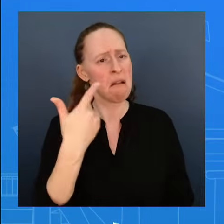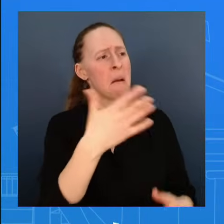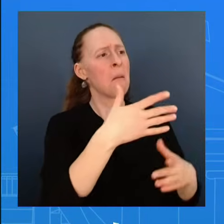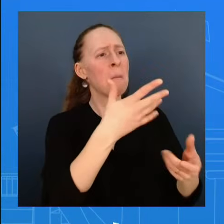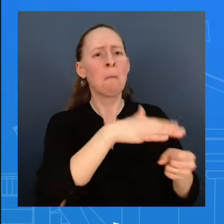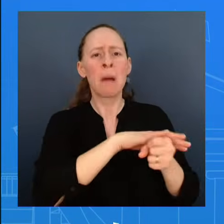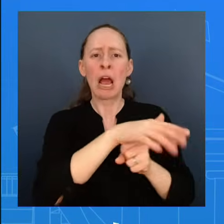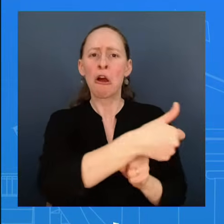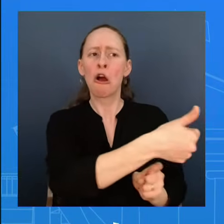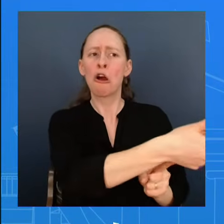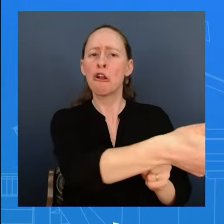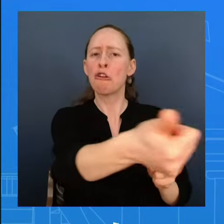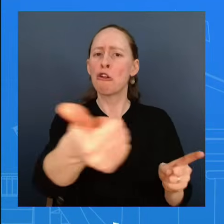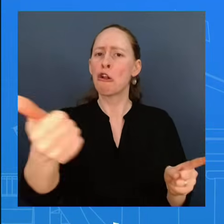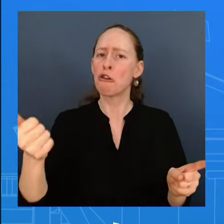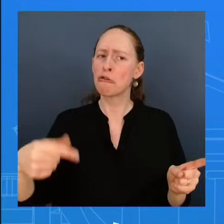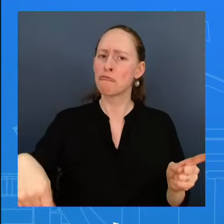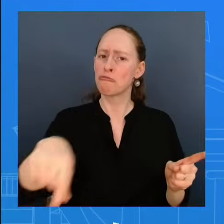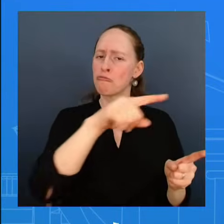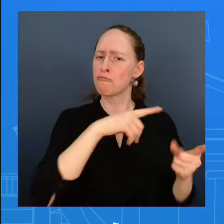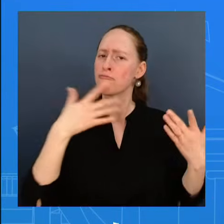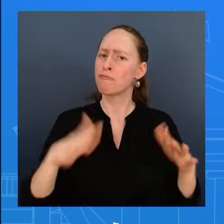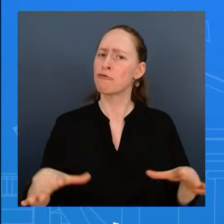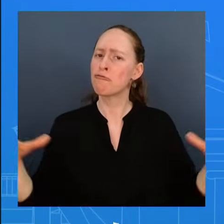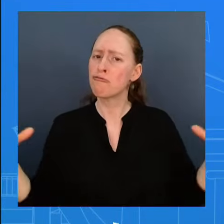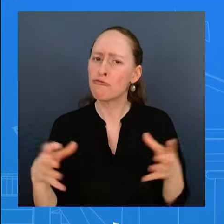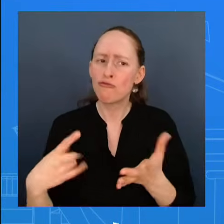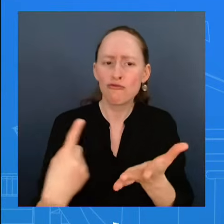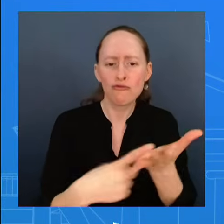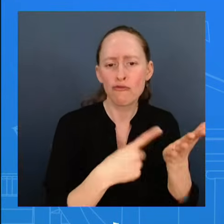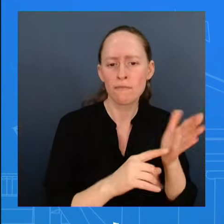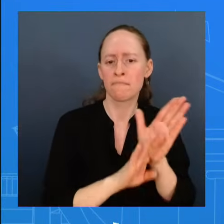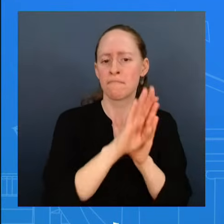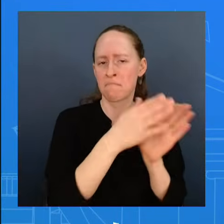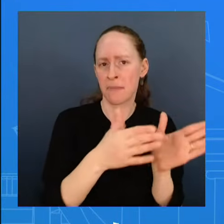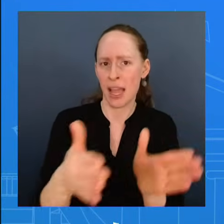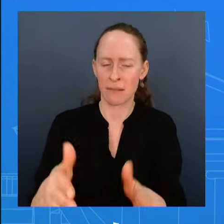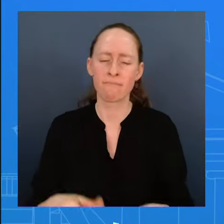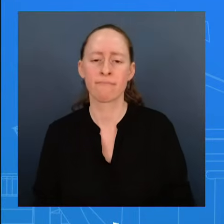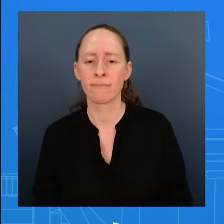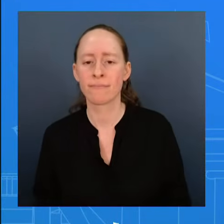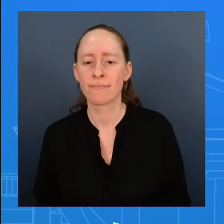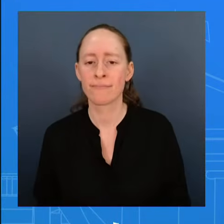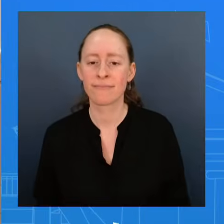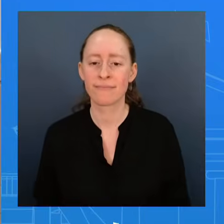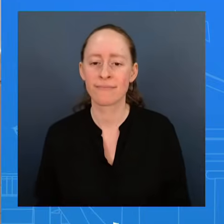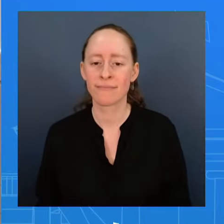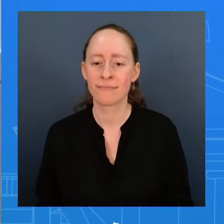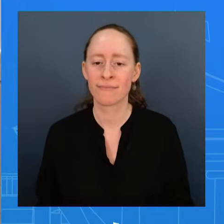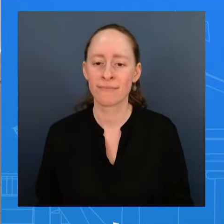to really speak to this and deal with this. Go ahead, Gabe. The Press: Thanks, Karine. I wanted to follow up on a previous question that was asked. Ms. Jean-Pierre: Yeah.